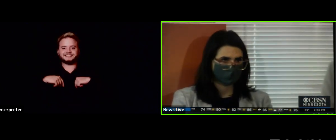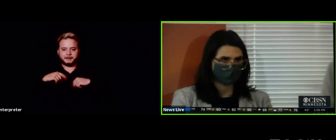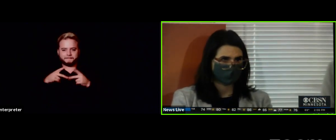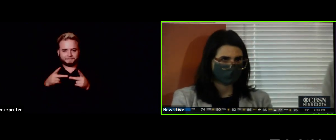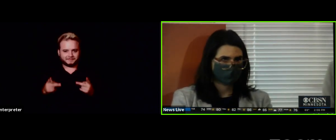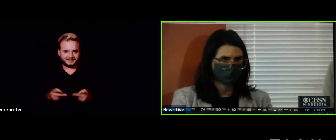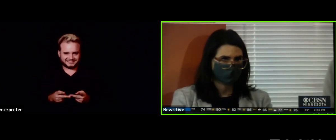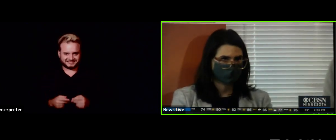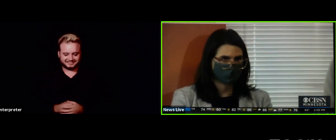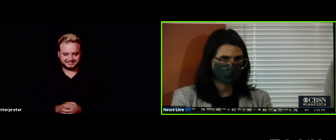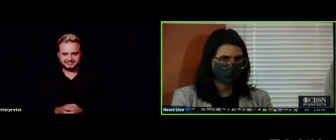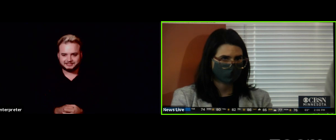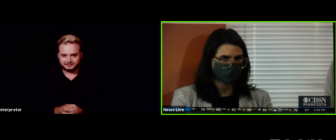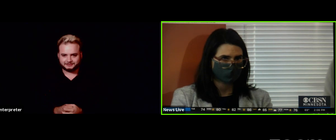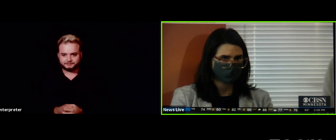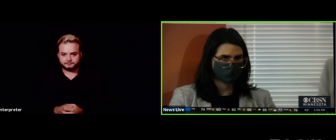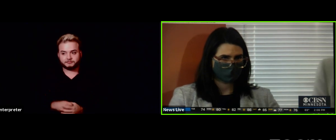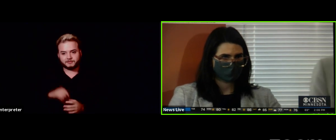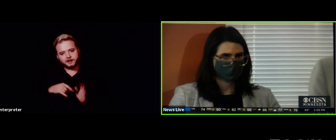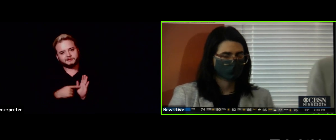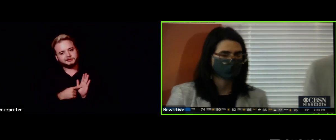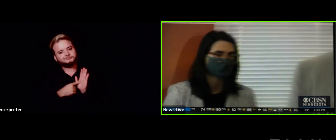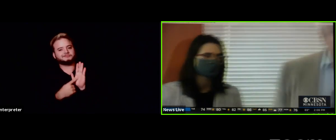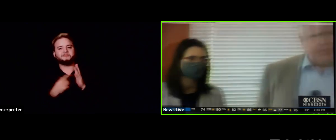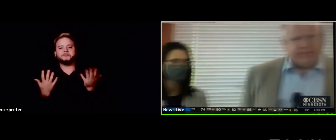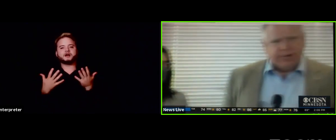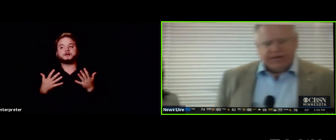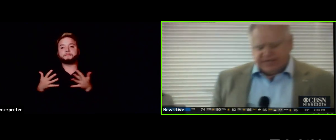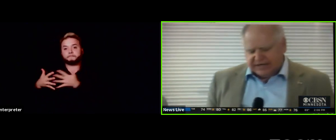housing so I am really grateful. We're gonna be joined, you'll hear a little bit from executive